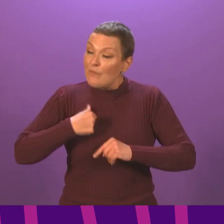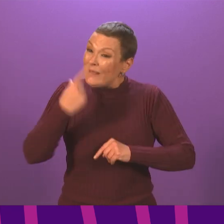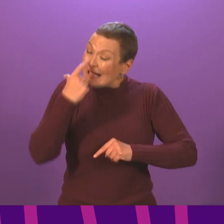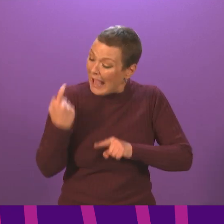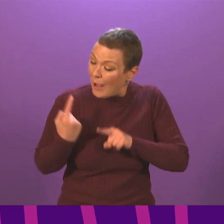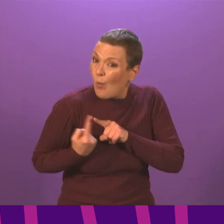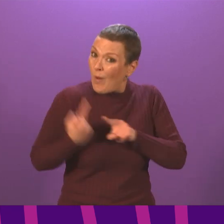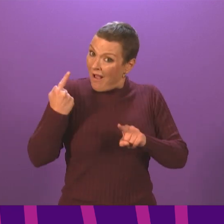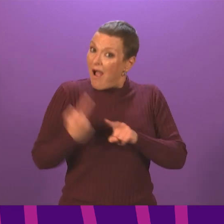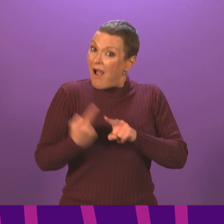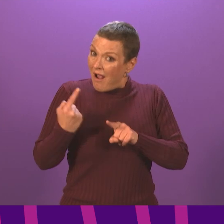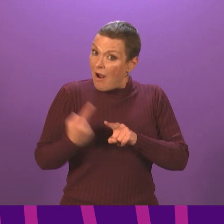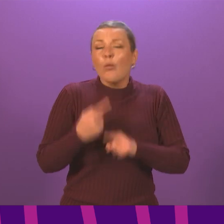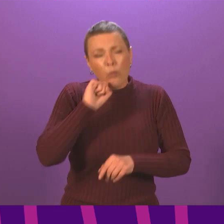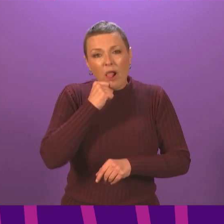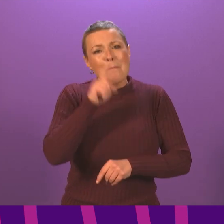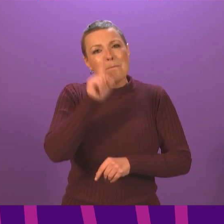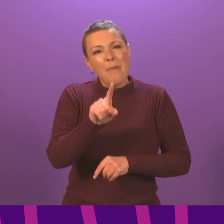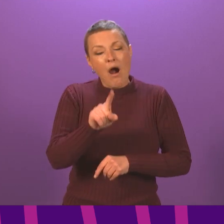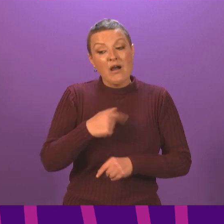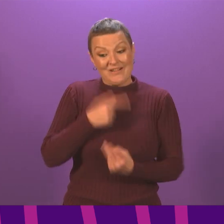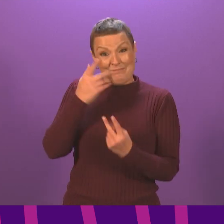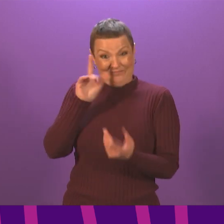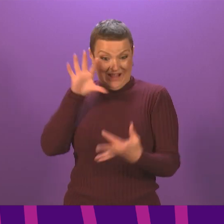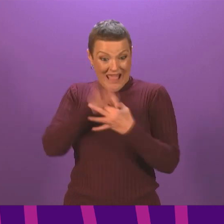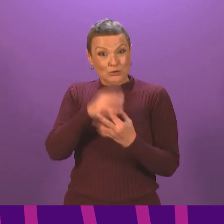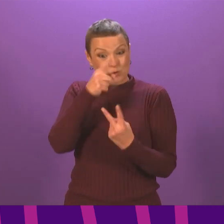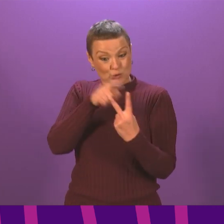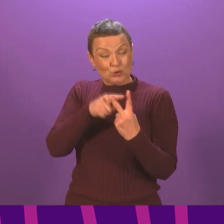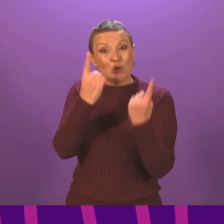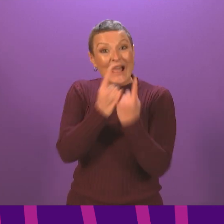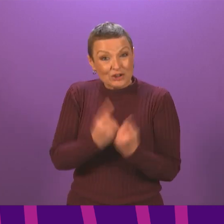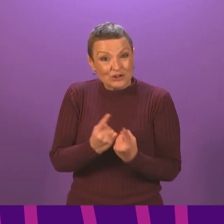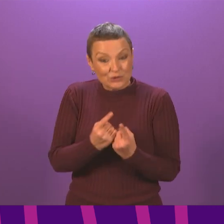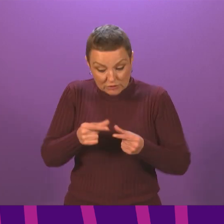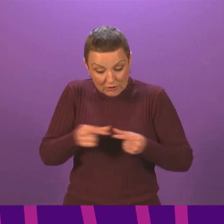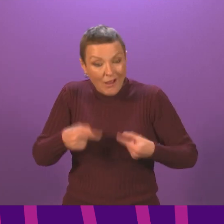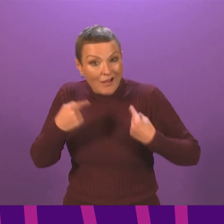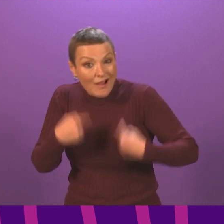will do that, but our current estimate, which is based on those two issues, is that it will—starting